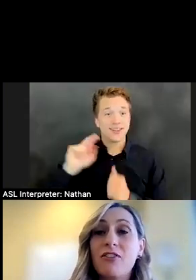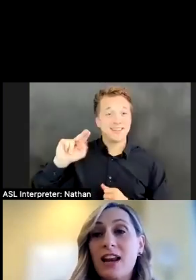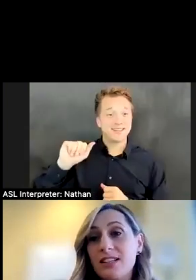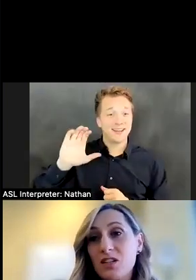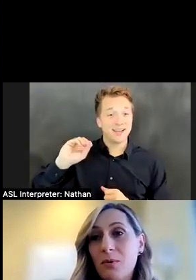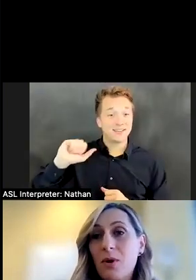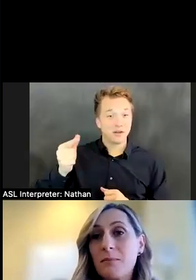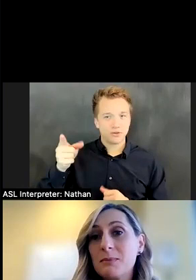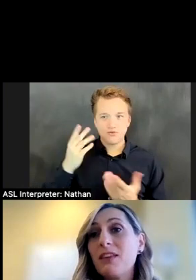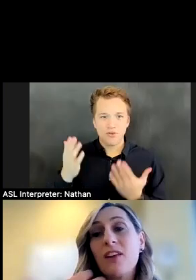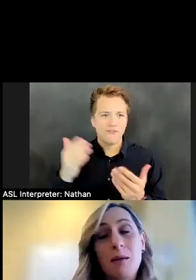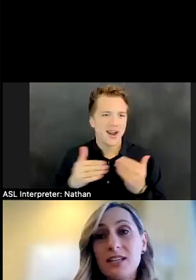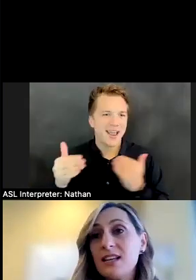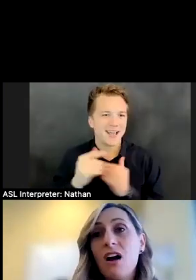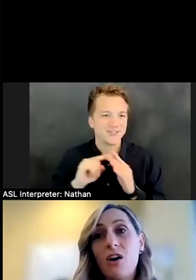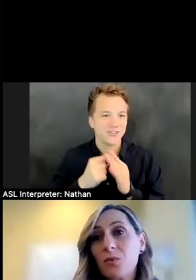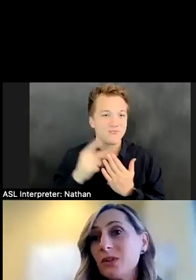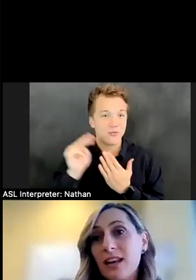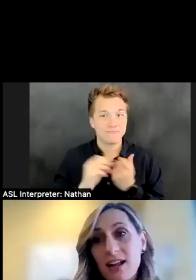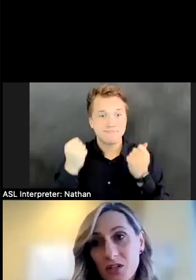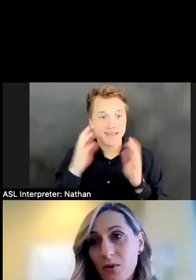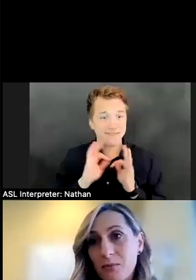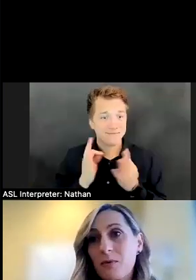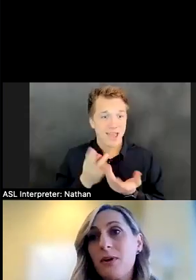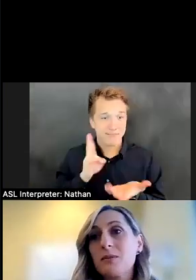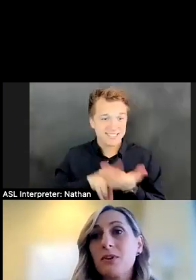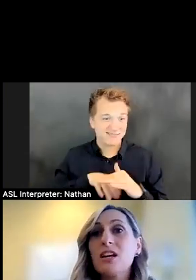offering Head Start programs; many families are enrolled in Head Start programs for multiple